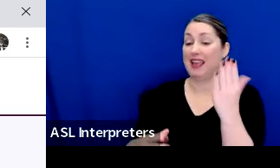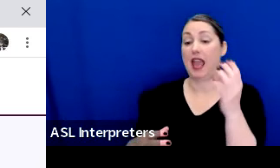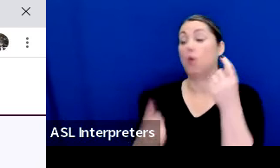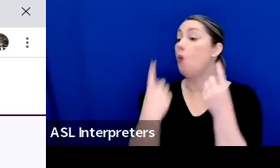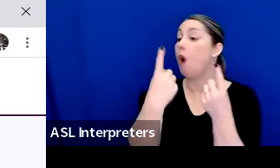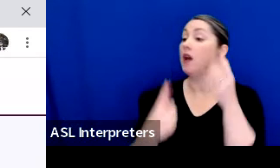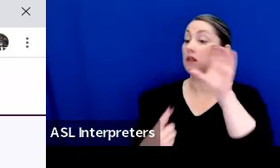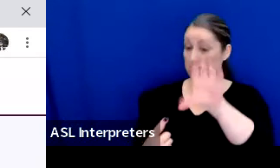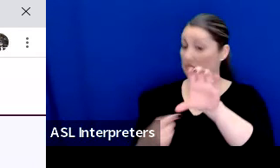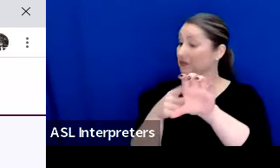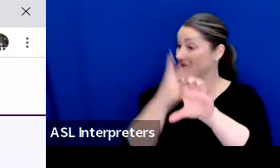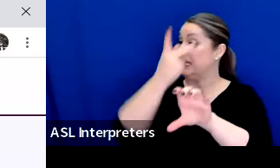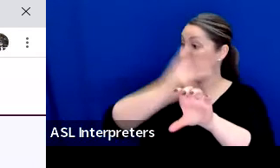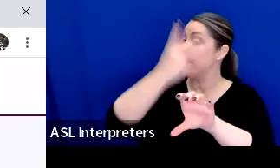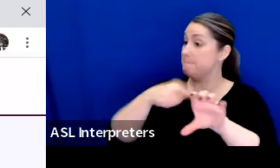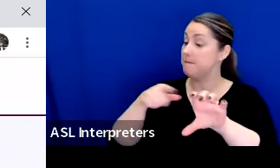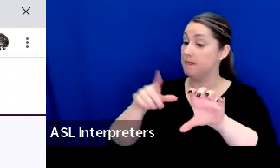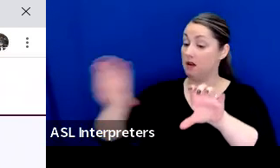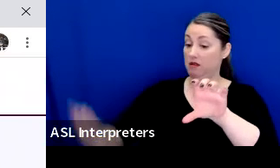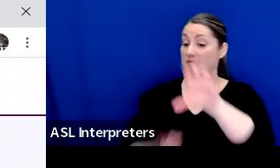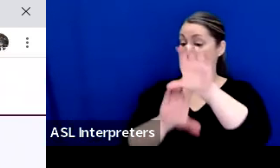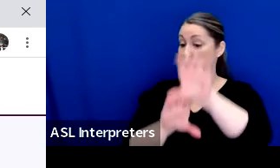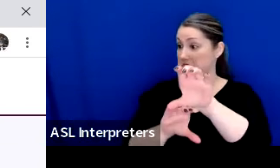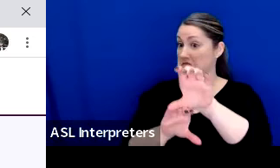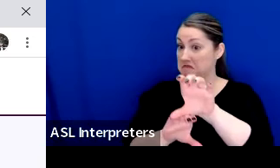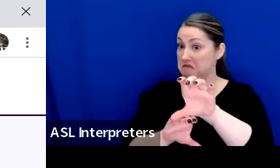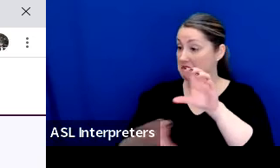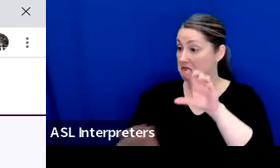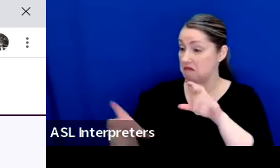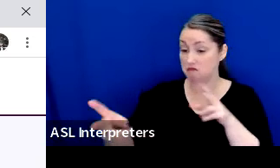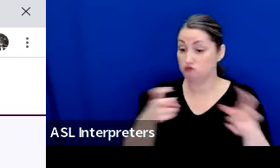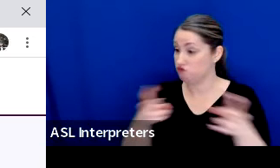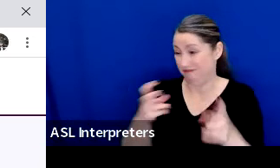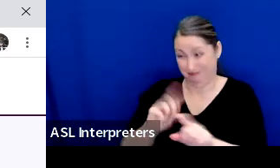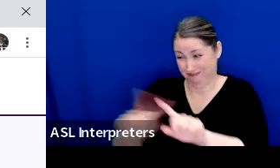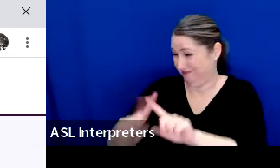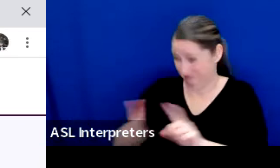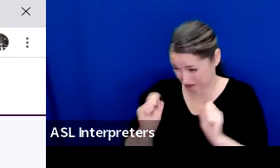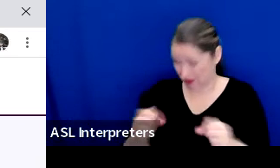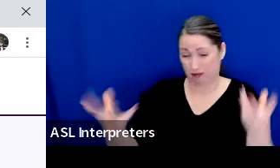that's simple. Again, I can't say every detail because of time, but you can do all that stuff.